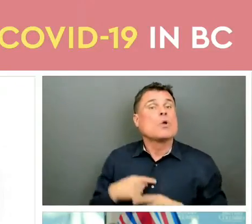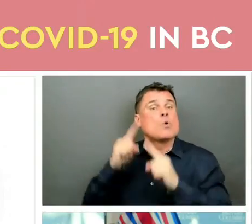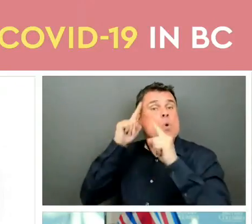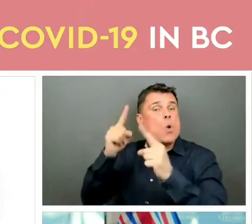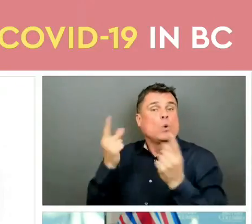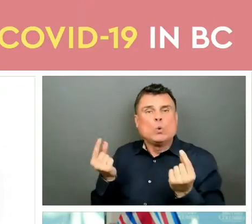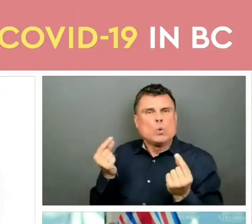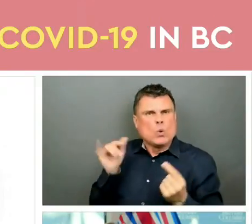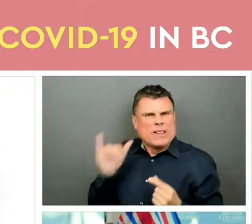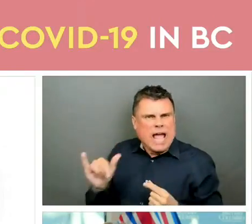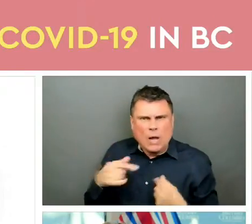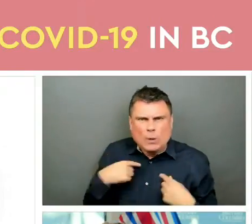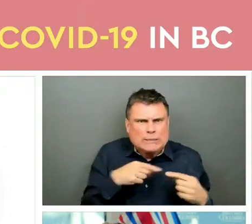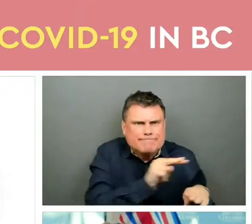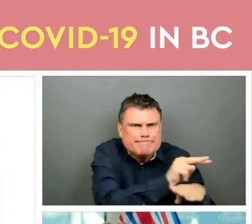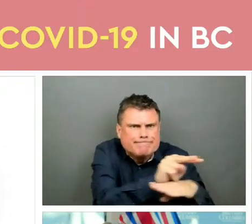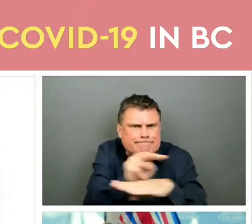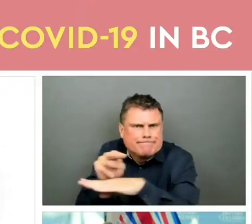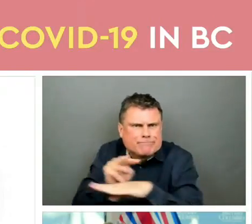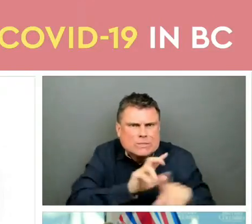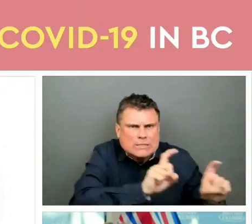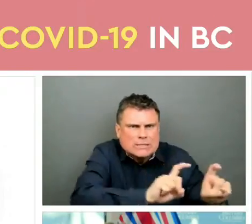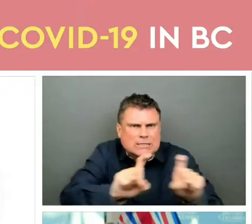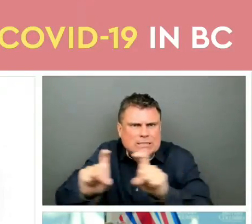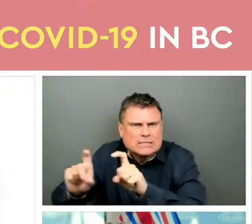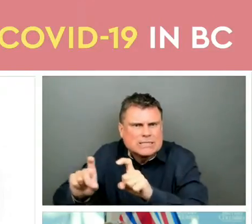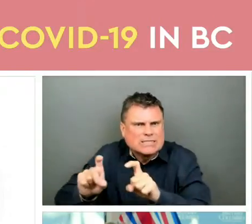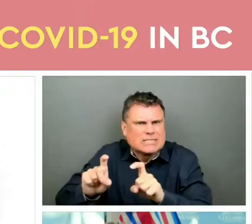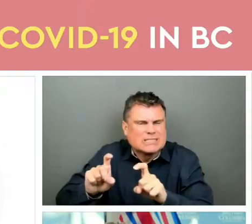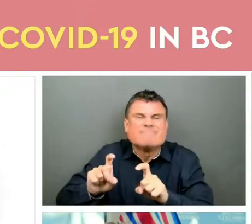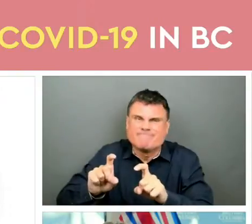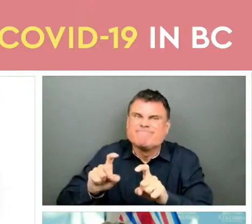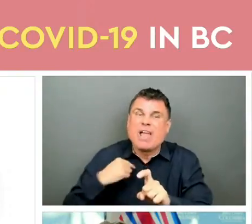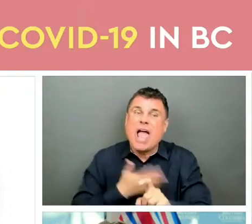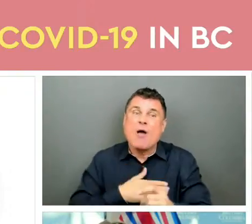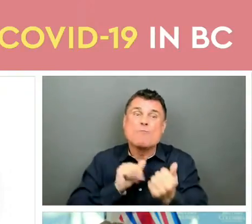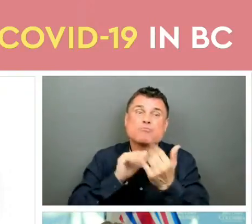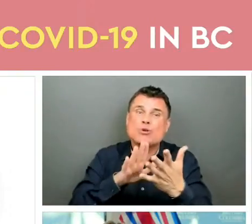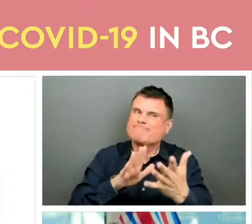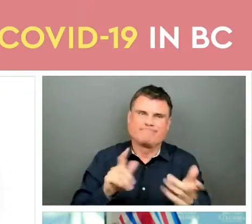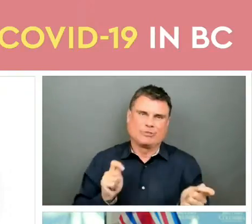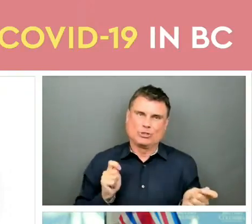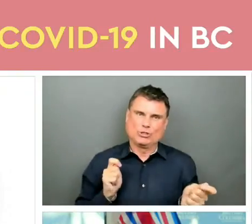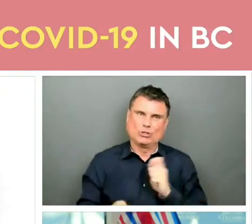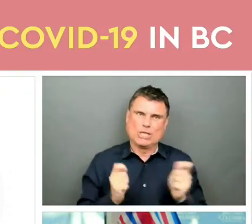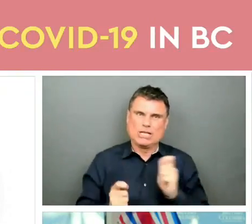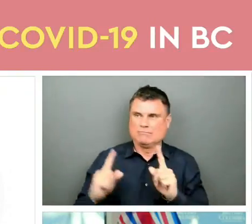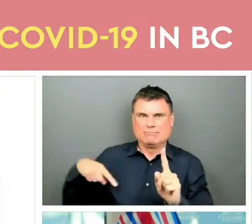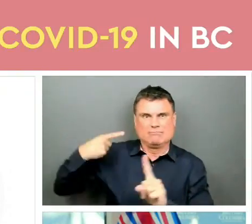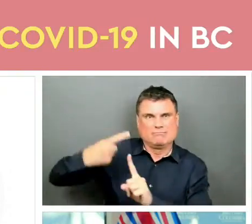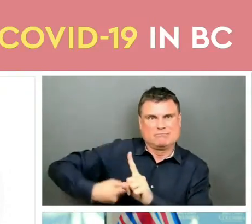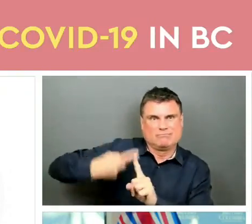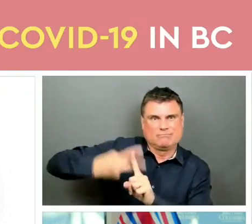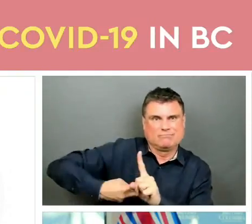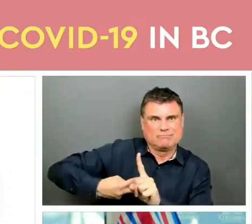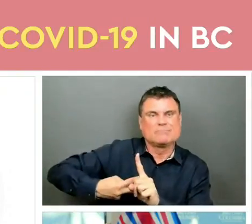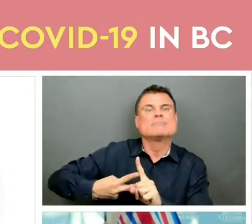which we have done, which has evolved over the last few months as we have developed more tests, is to monitor